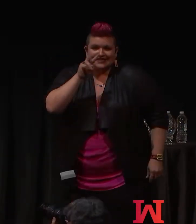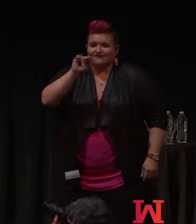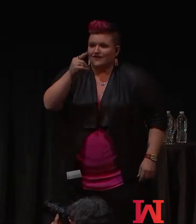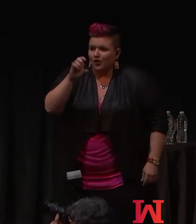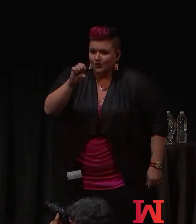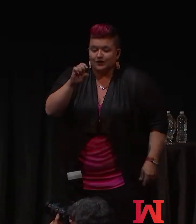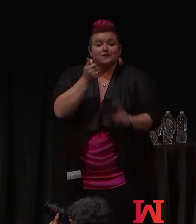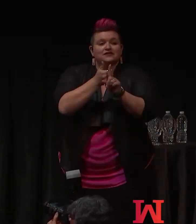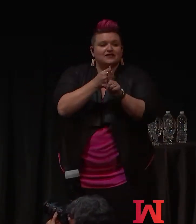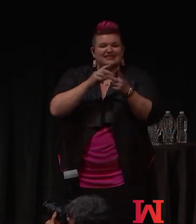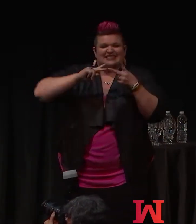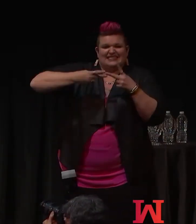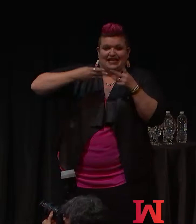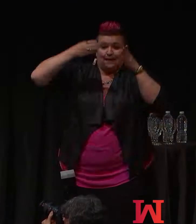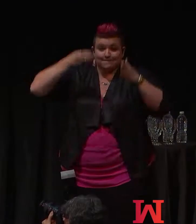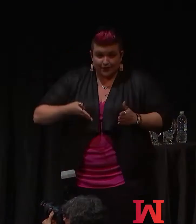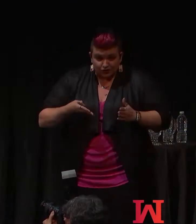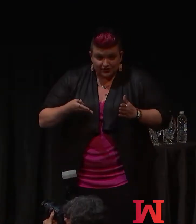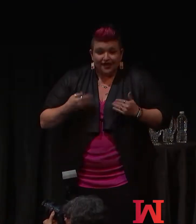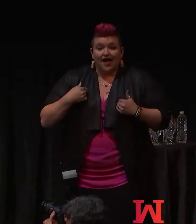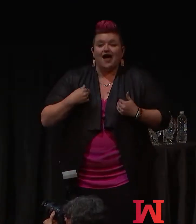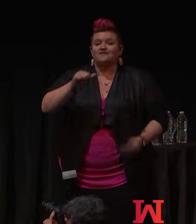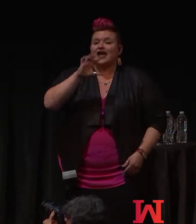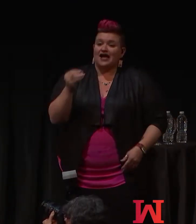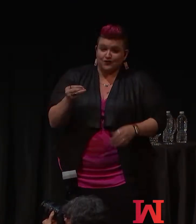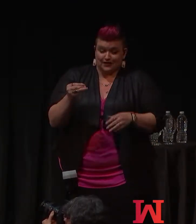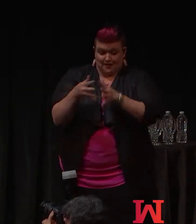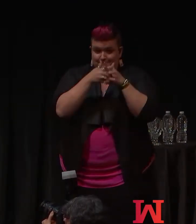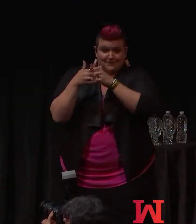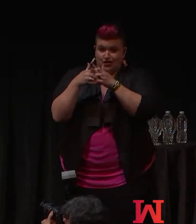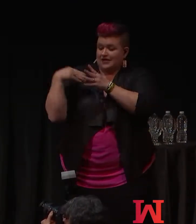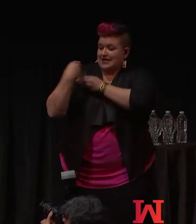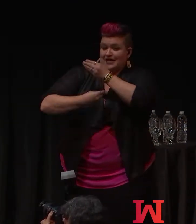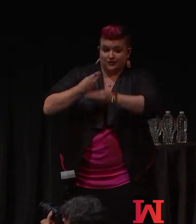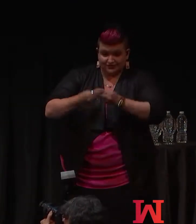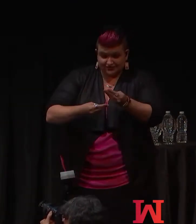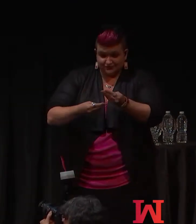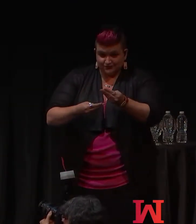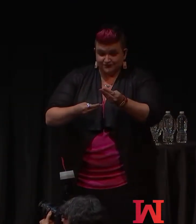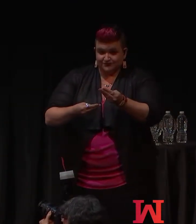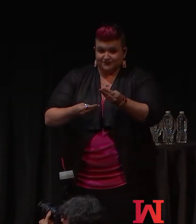making her the second person of African-American heritage in Condé Nast's 107 year history!